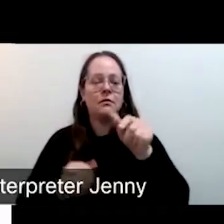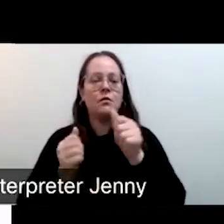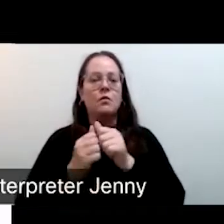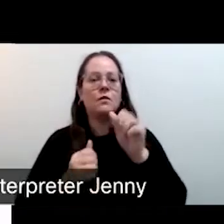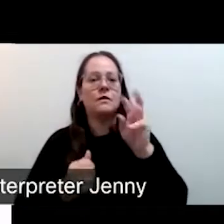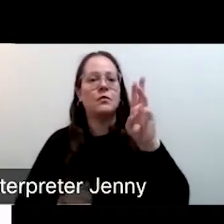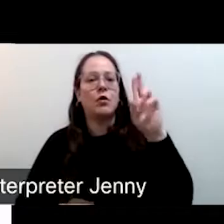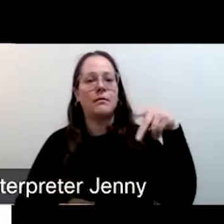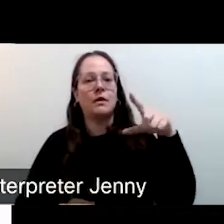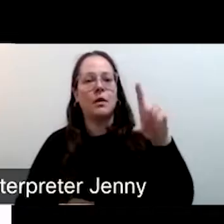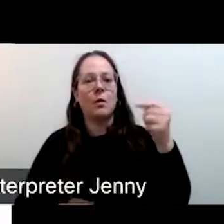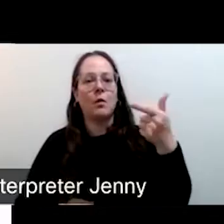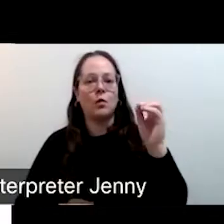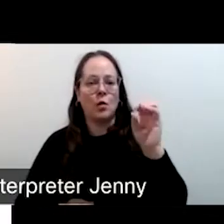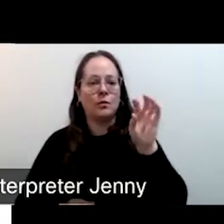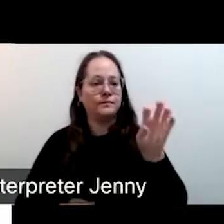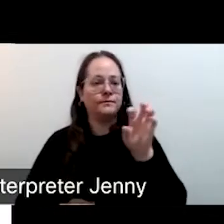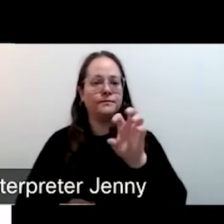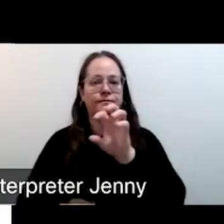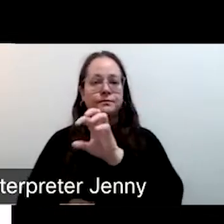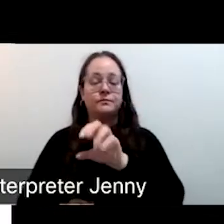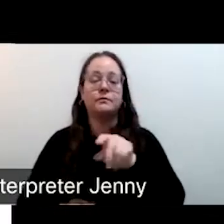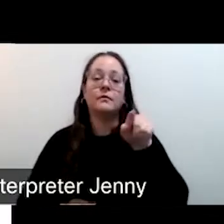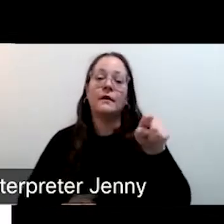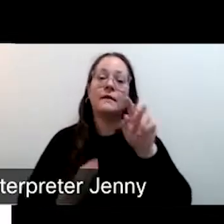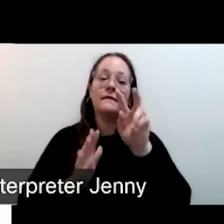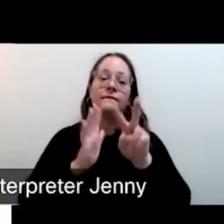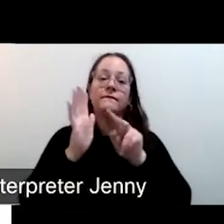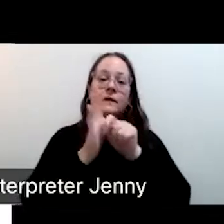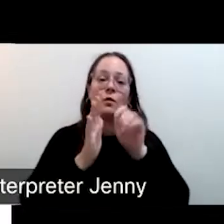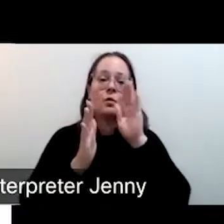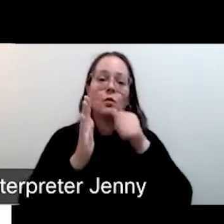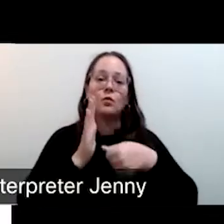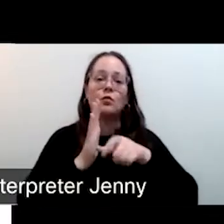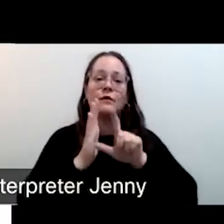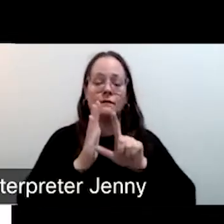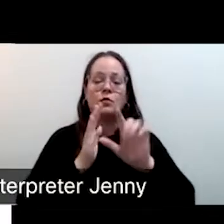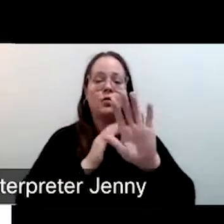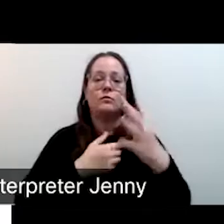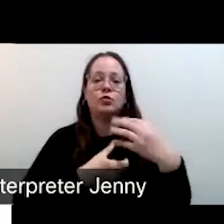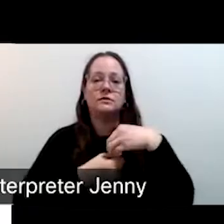This video reviews the participation requirements for the WRP—a program that provides college